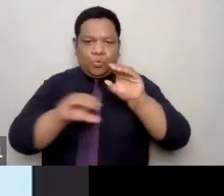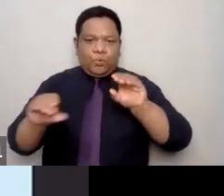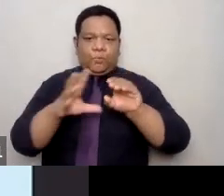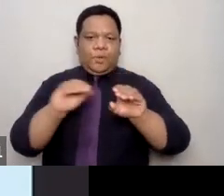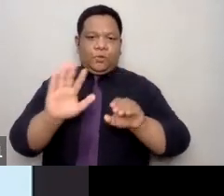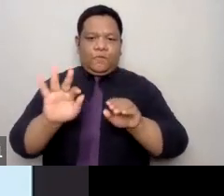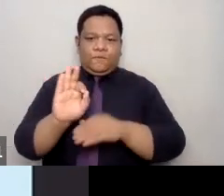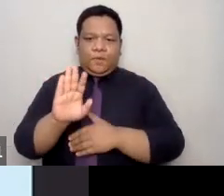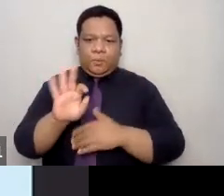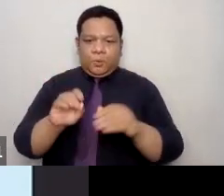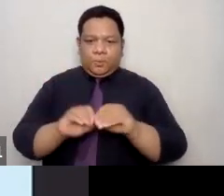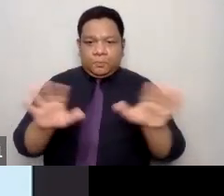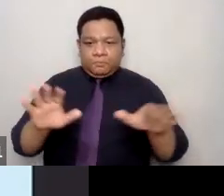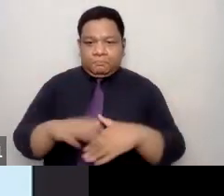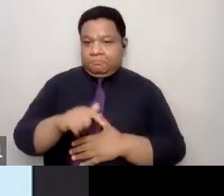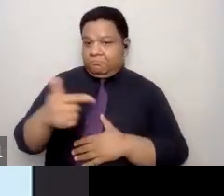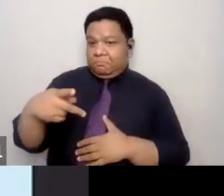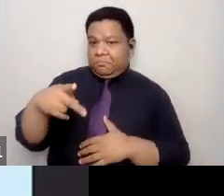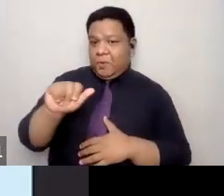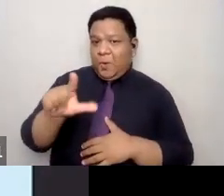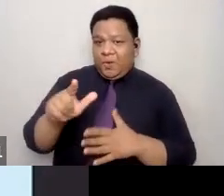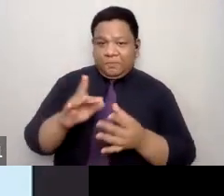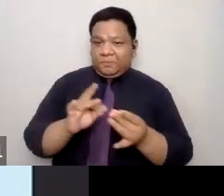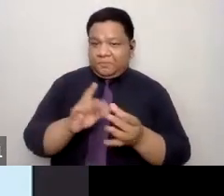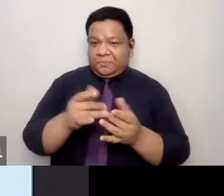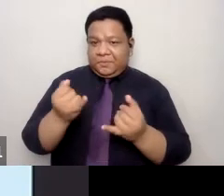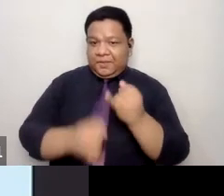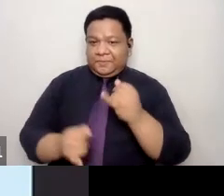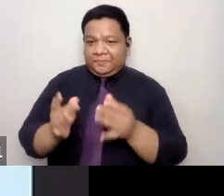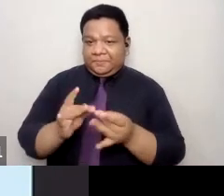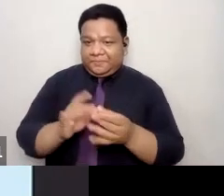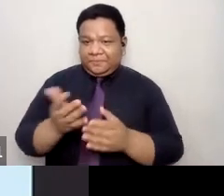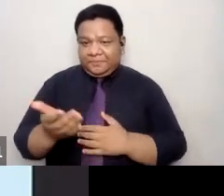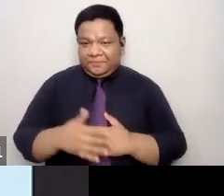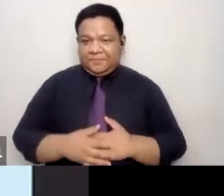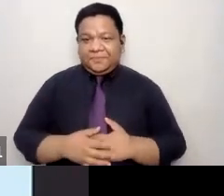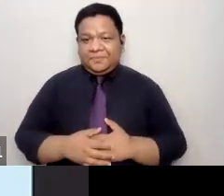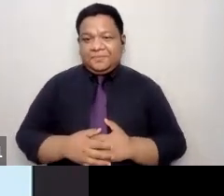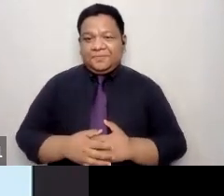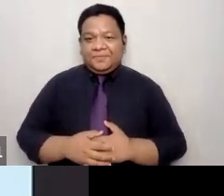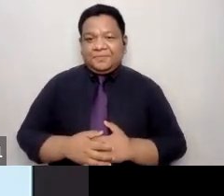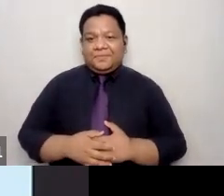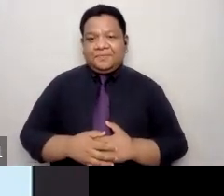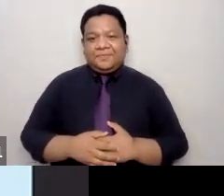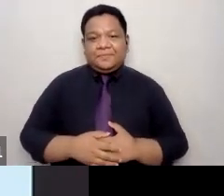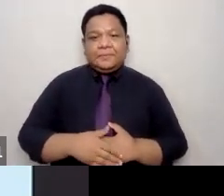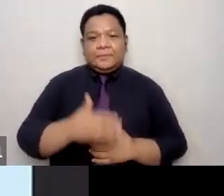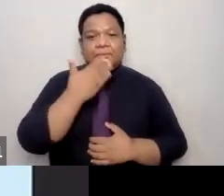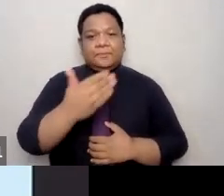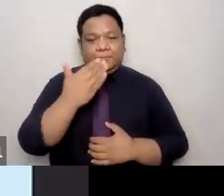Sir Paul. That’s all and thank you so much.